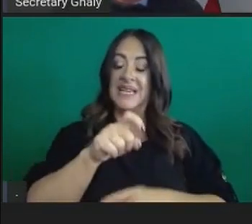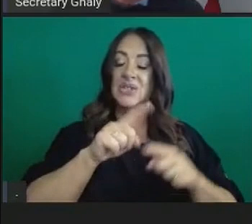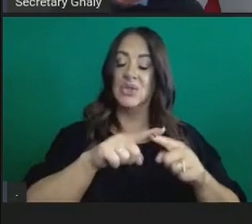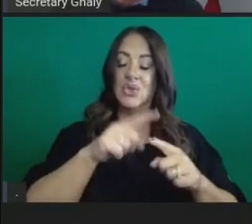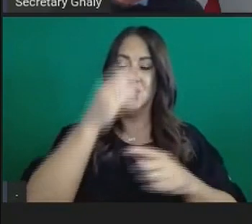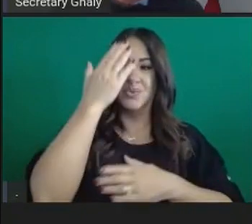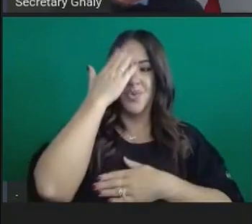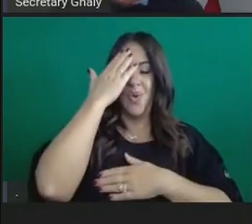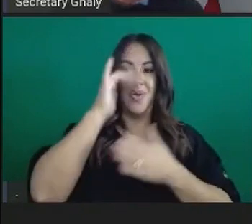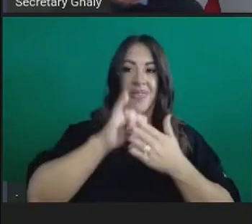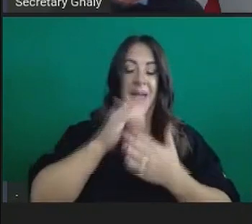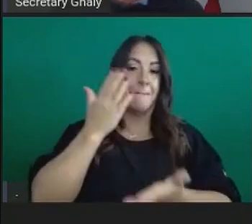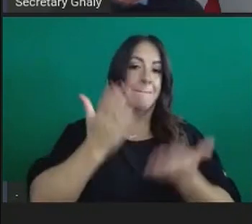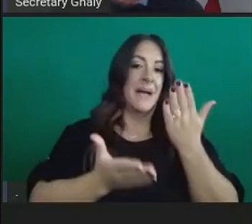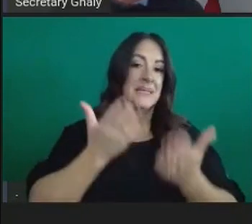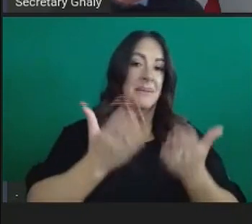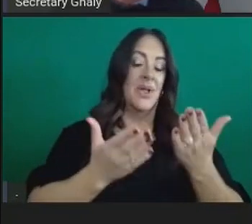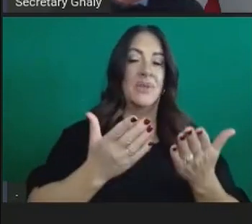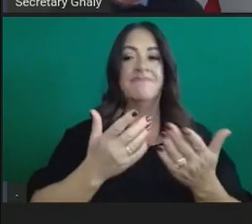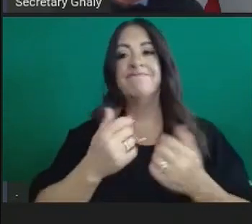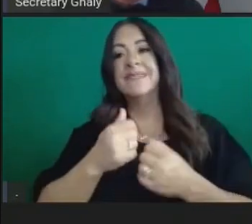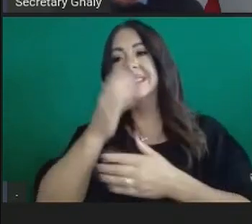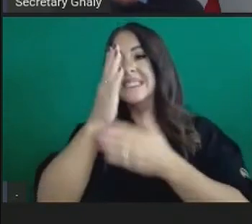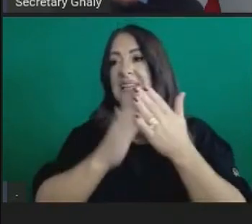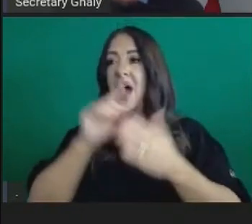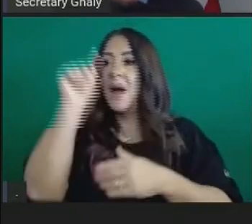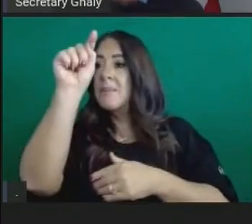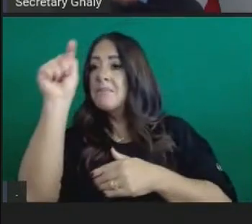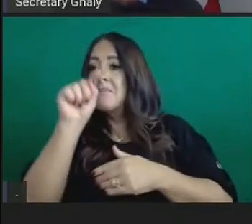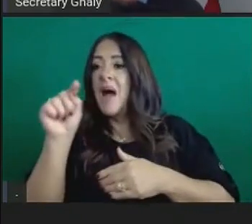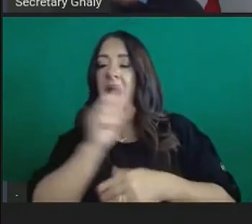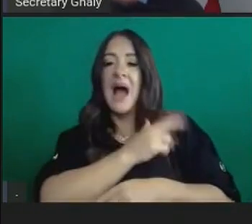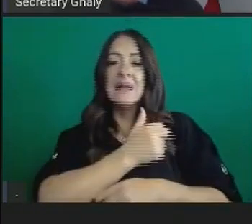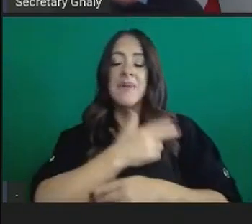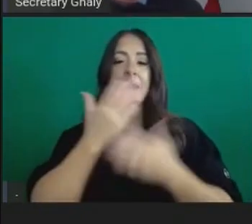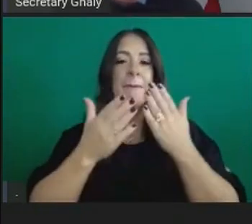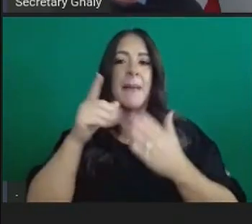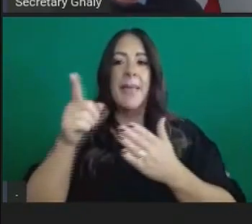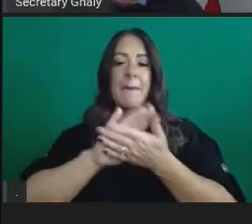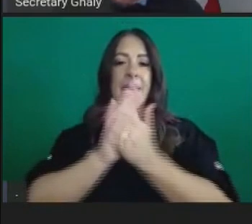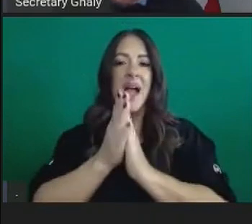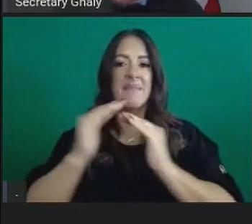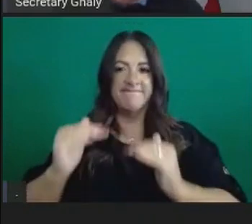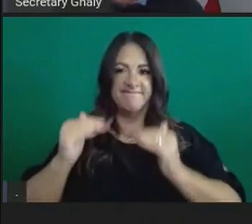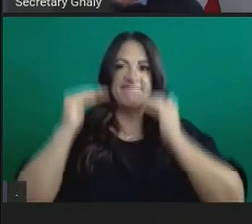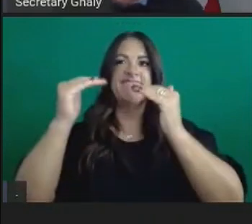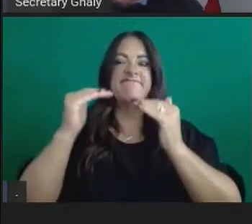HOSPITALS AS POSSIBLE. WE DO HAVE TO ACKNOWLEDGE THAT POSSIBILITY THAT SOME HOSPITALS